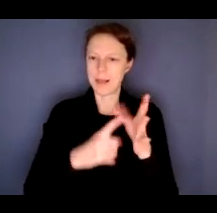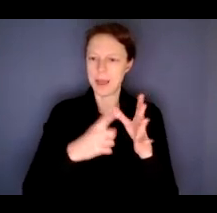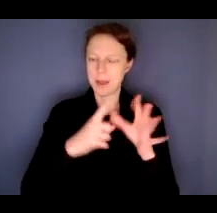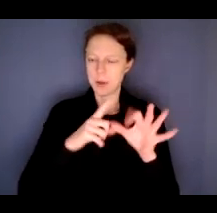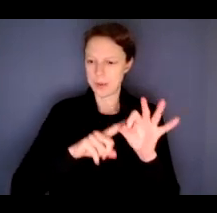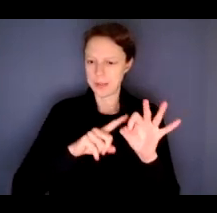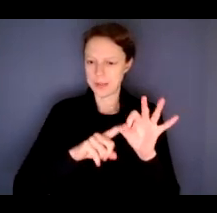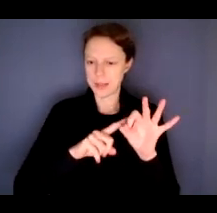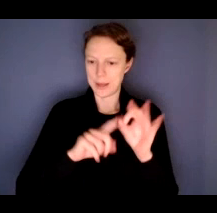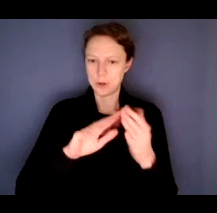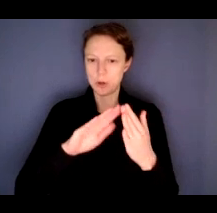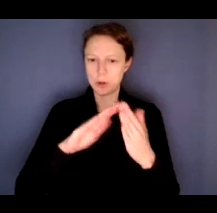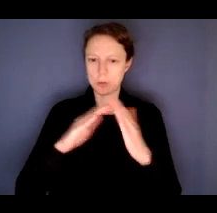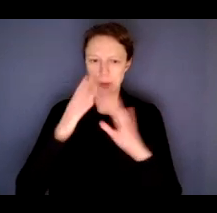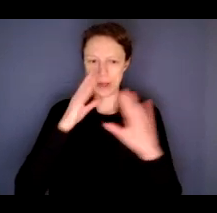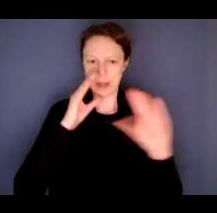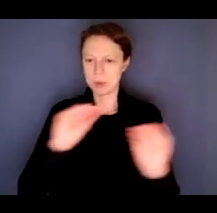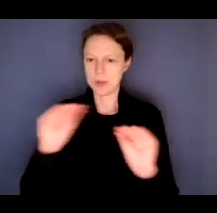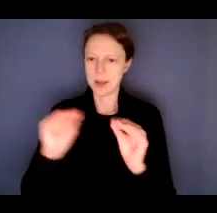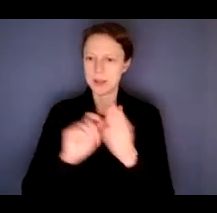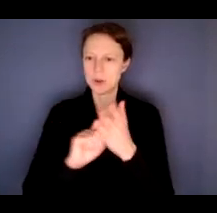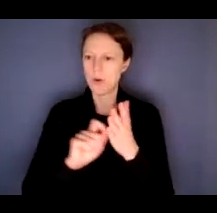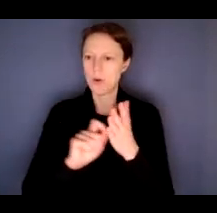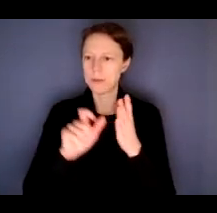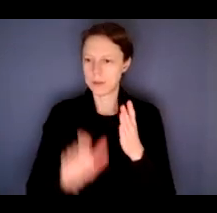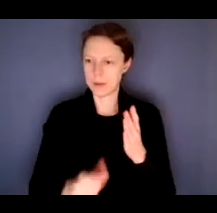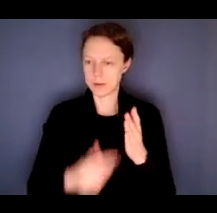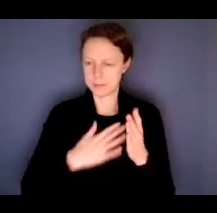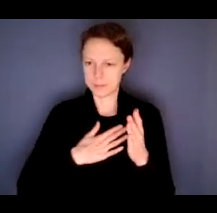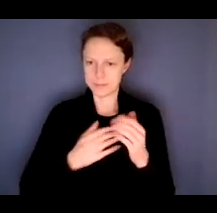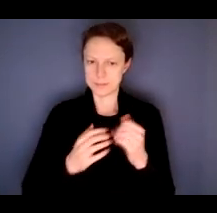Today I have a wonderful panel with me who I will introduce after some housekeeping slides.